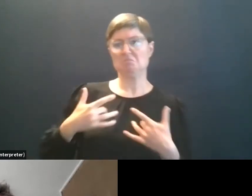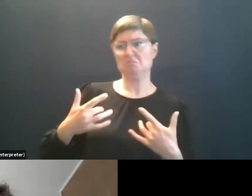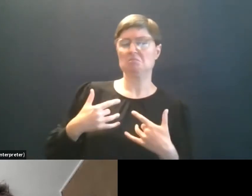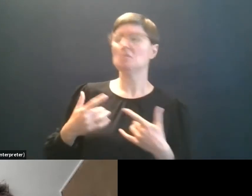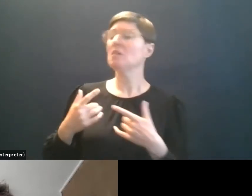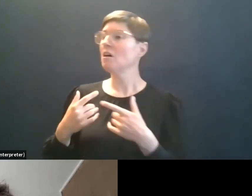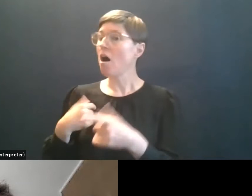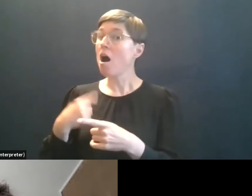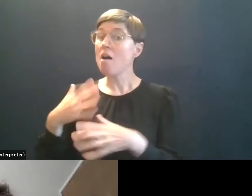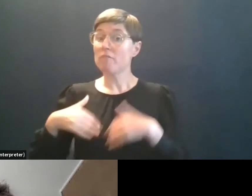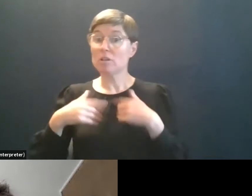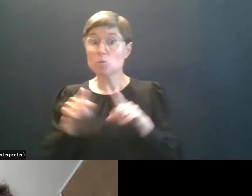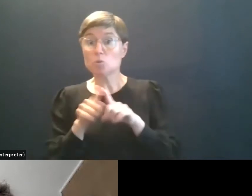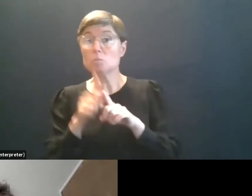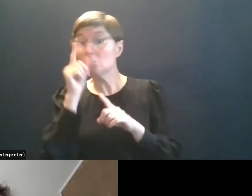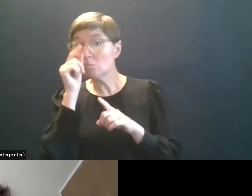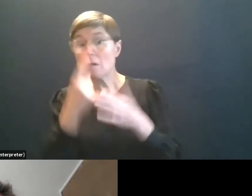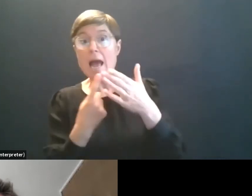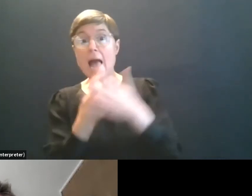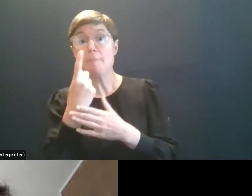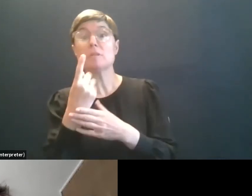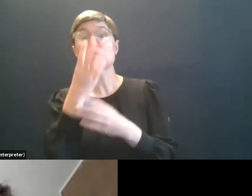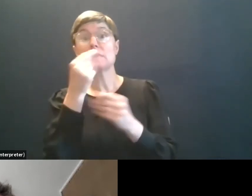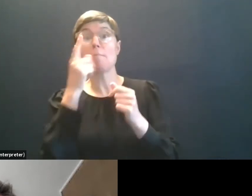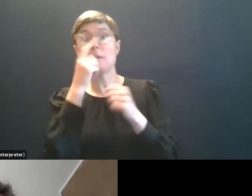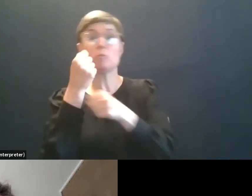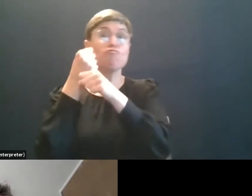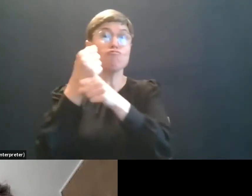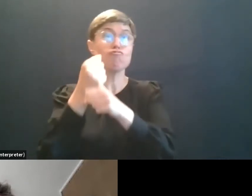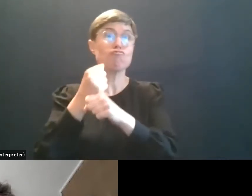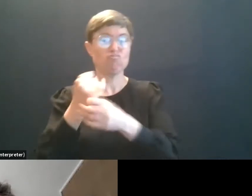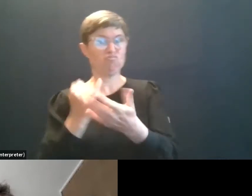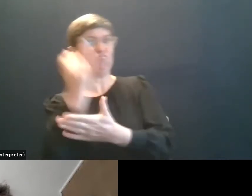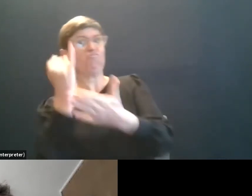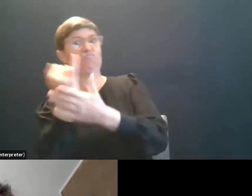anti-vaccination movements and that will push back against science and education and I think